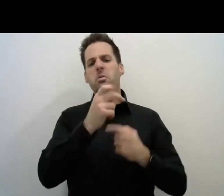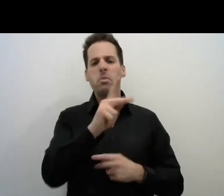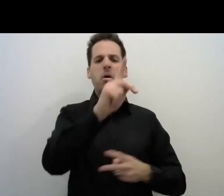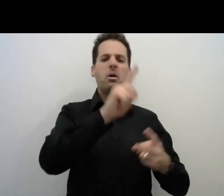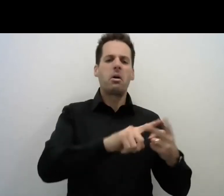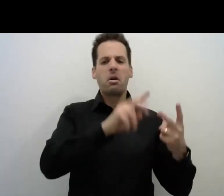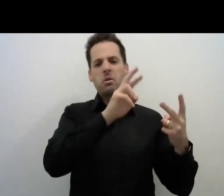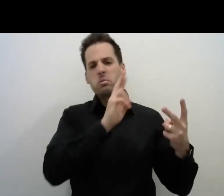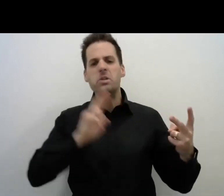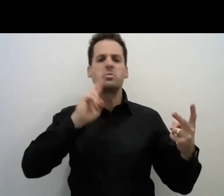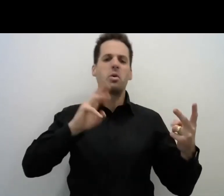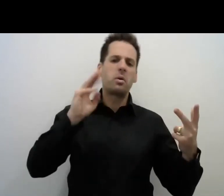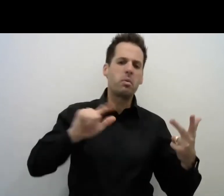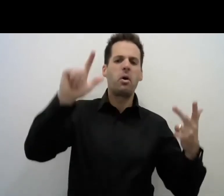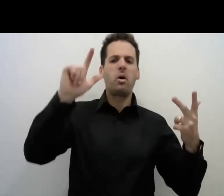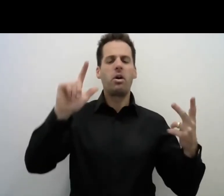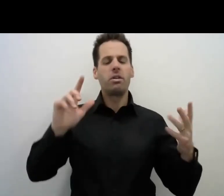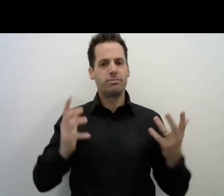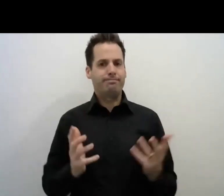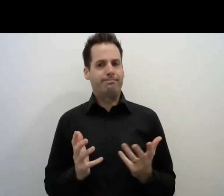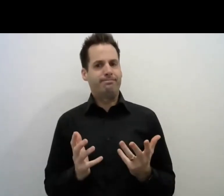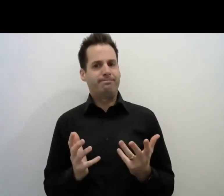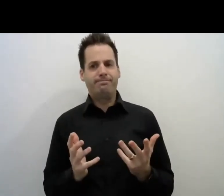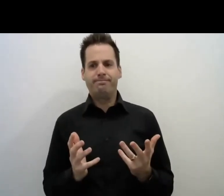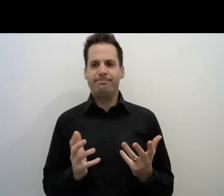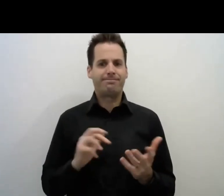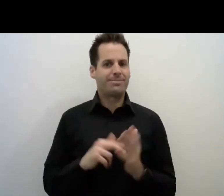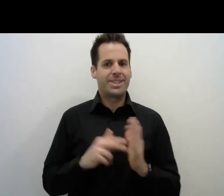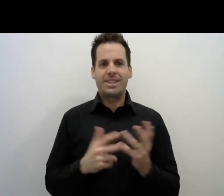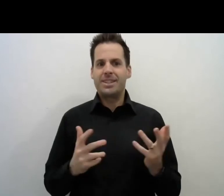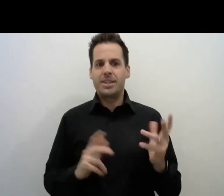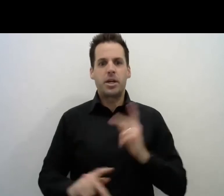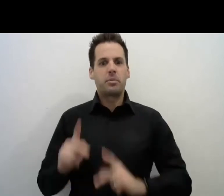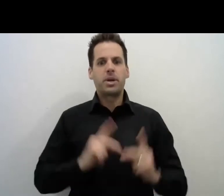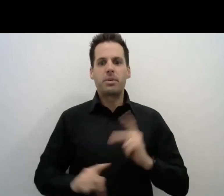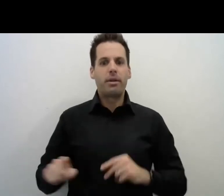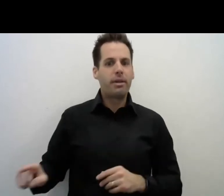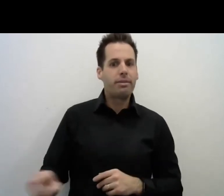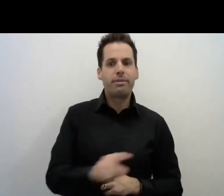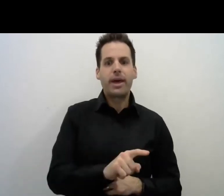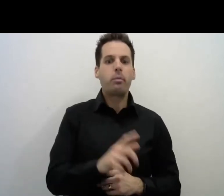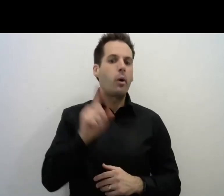so rather than abiding by rules what people start to do is they start to buy their fake ids or fake